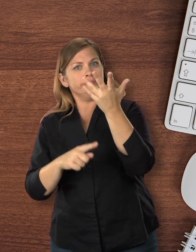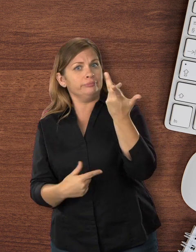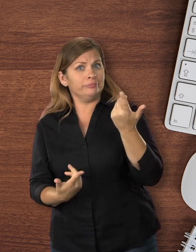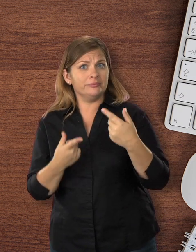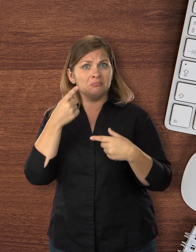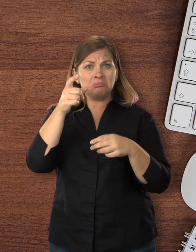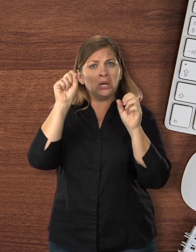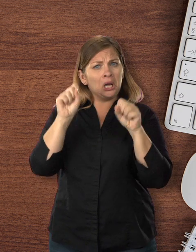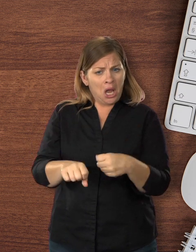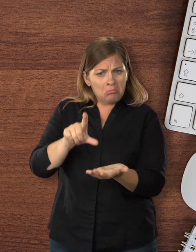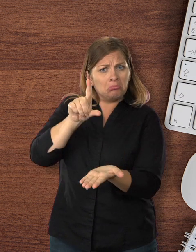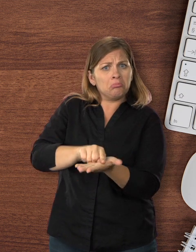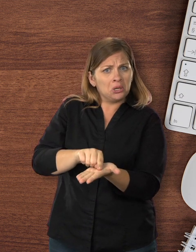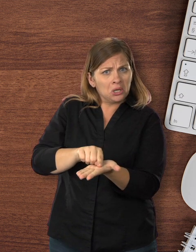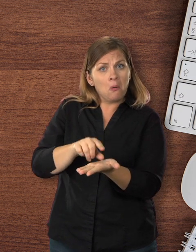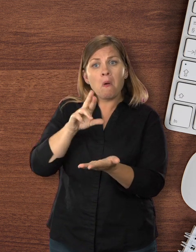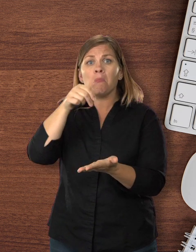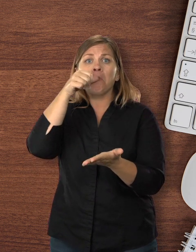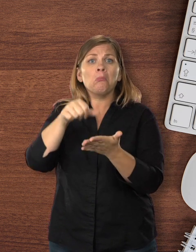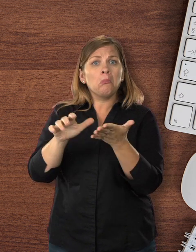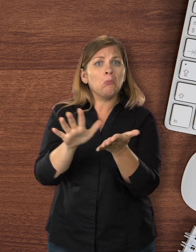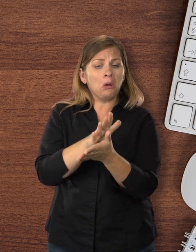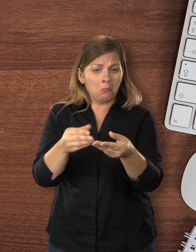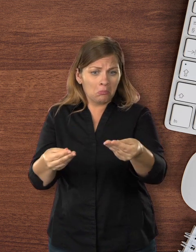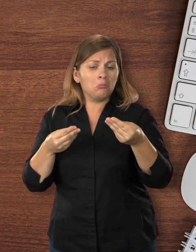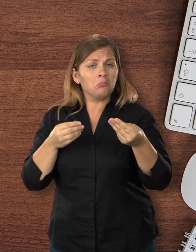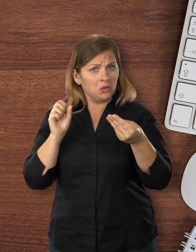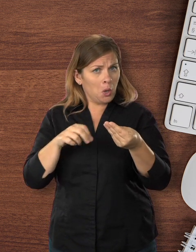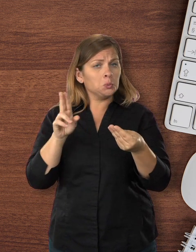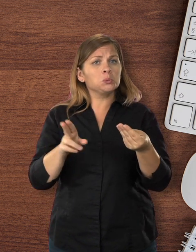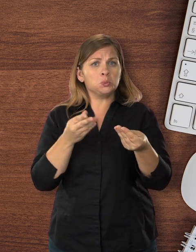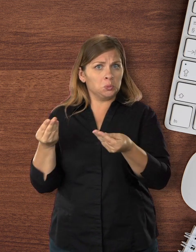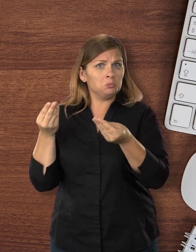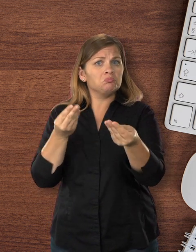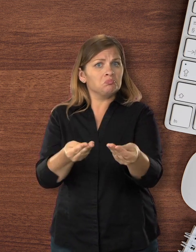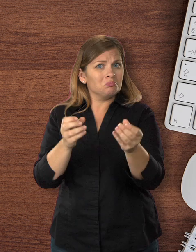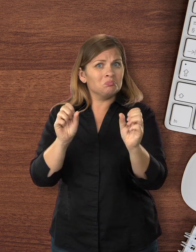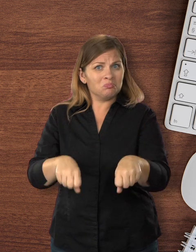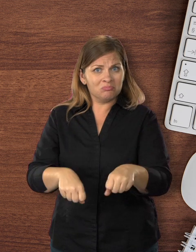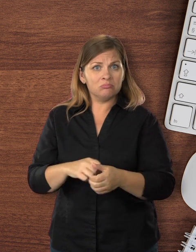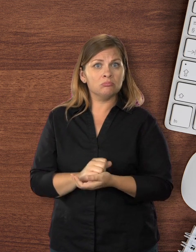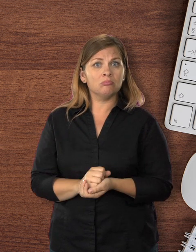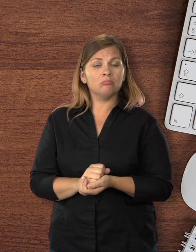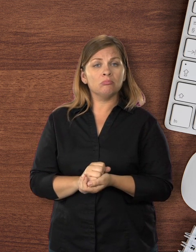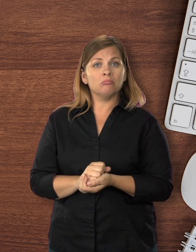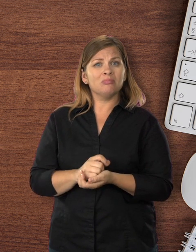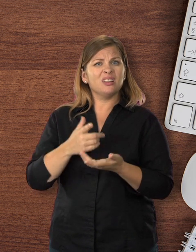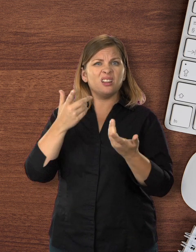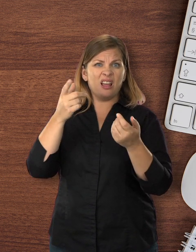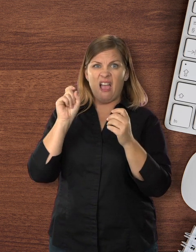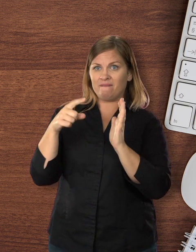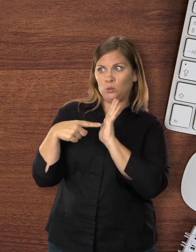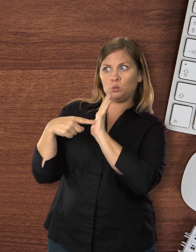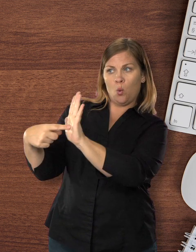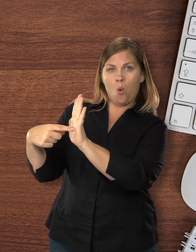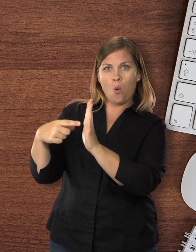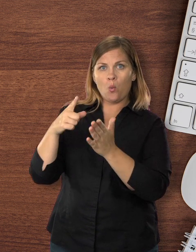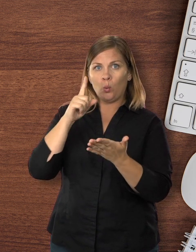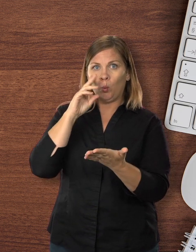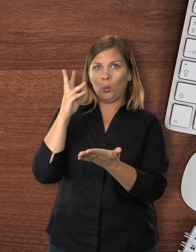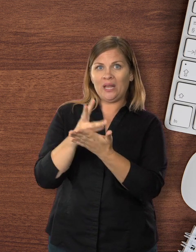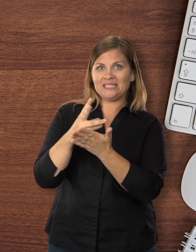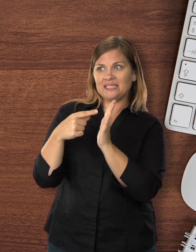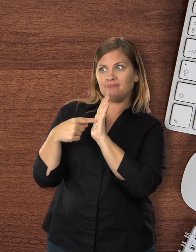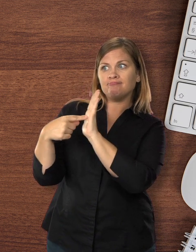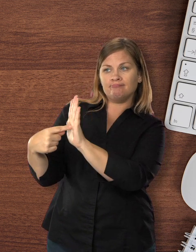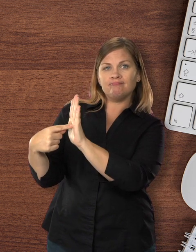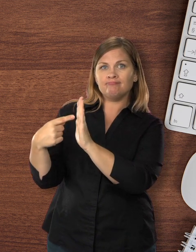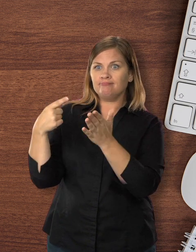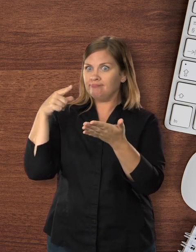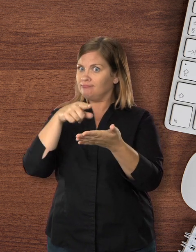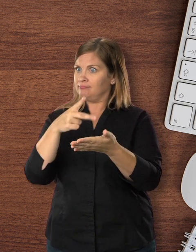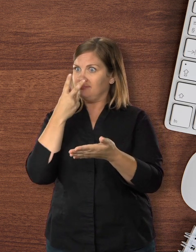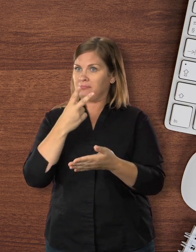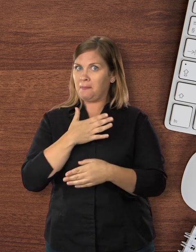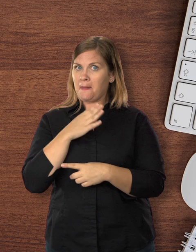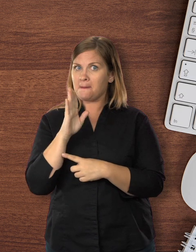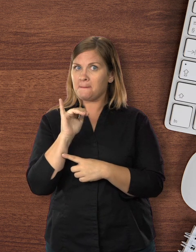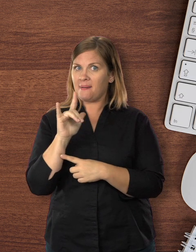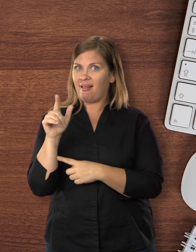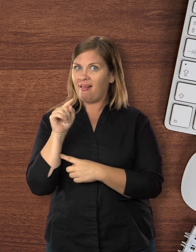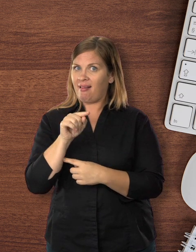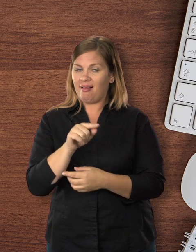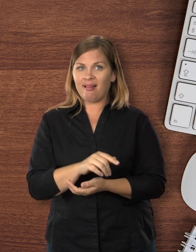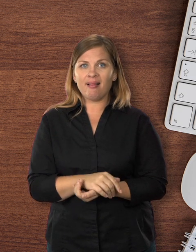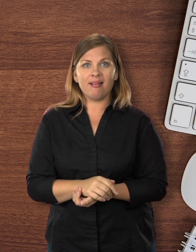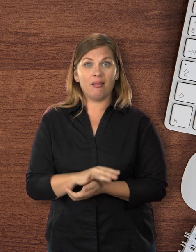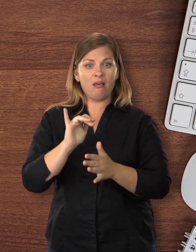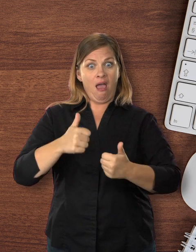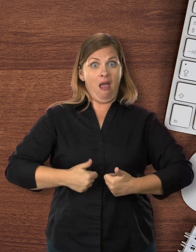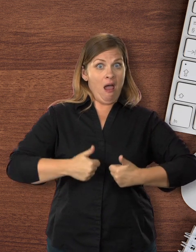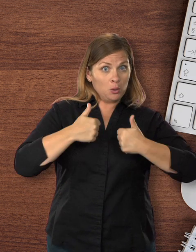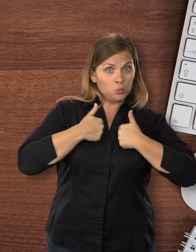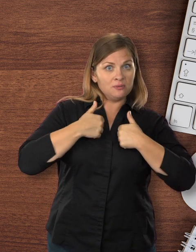you can print it out or show it to your witness on your phone.